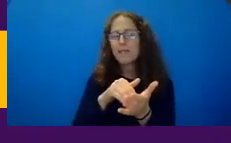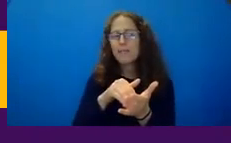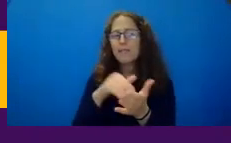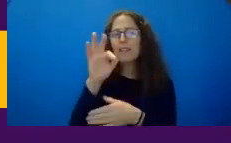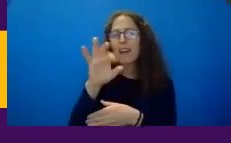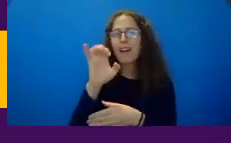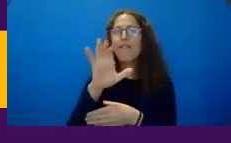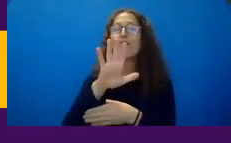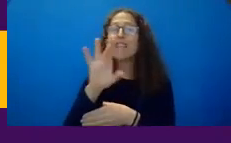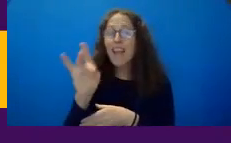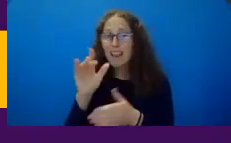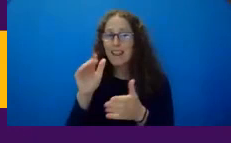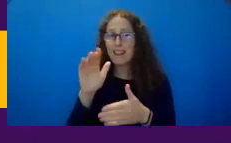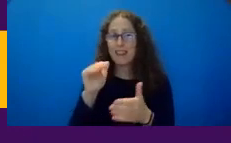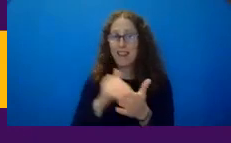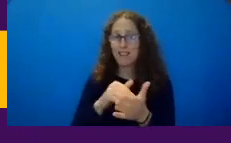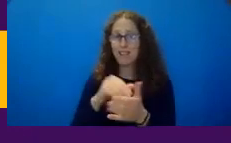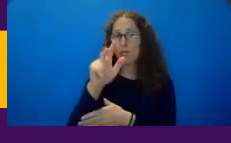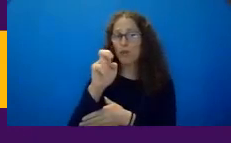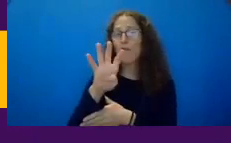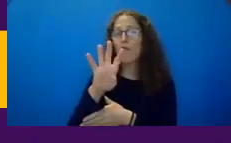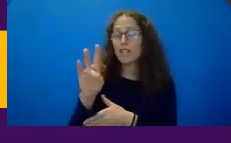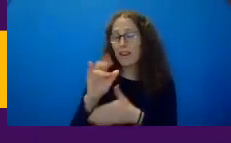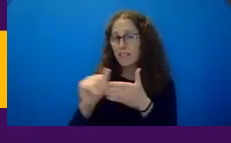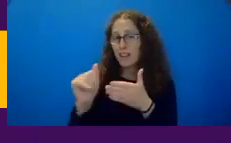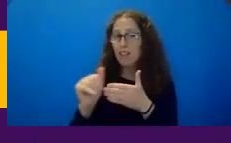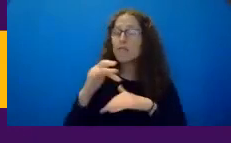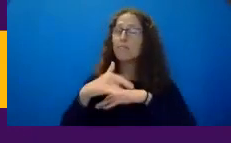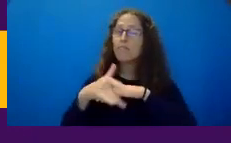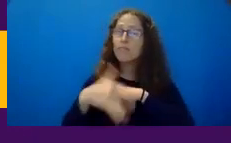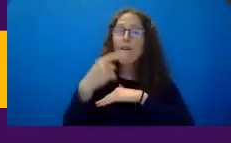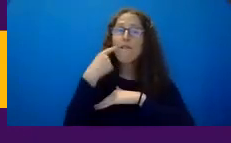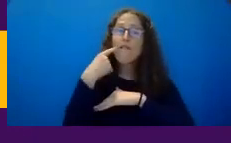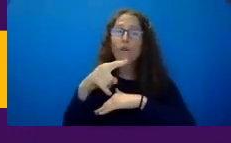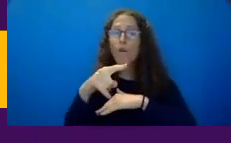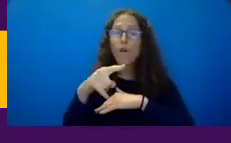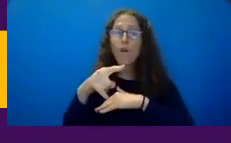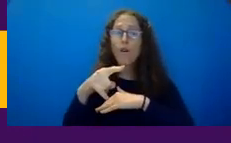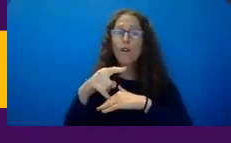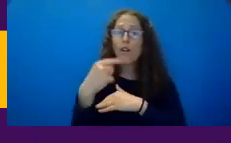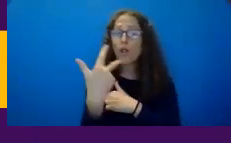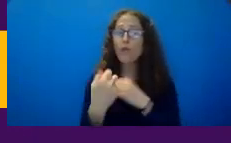SO, FOR ALL OF THE FUND IDENTITY, THE SCOPE OF THE RFP , A TOTAL OF